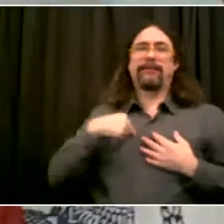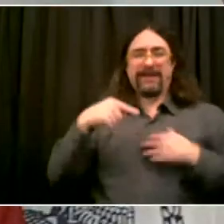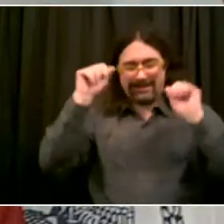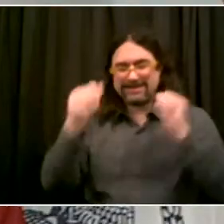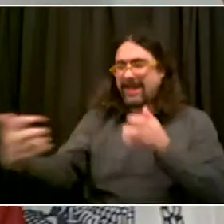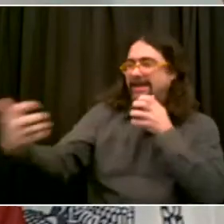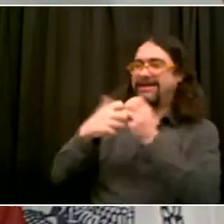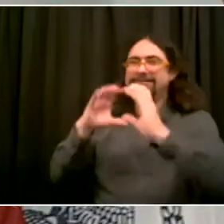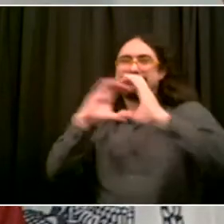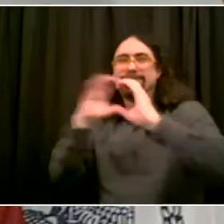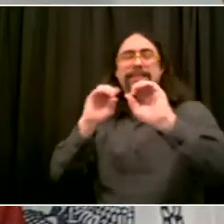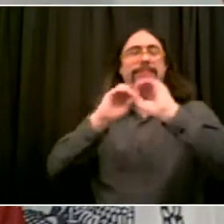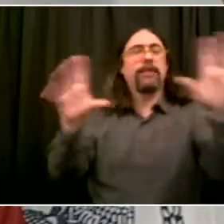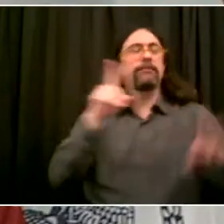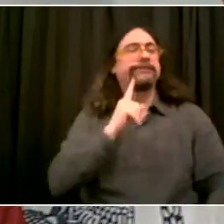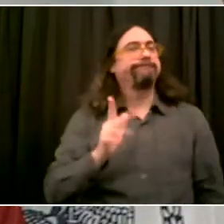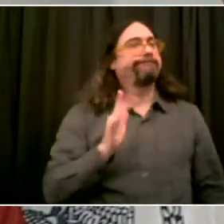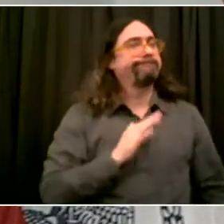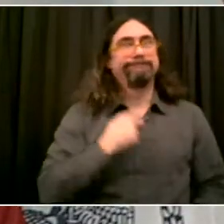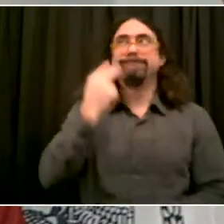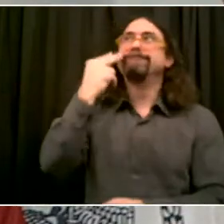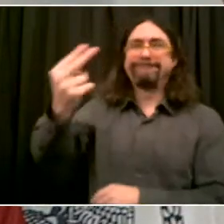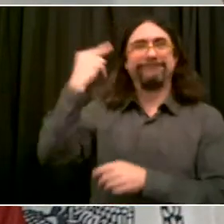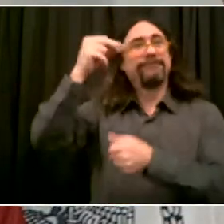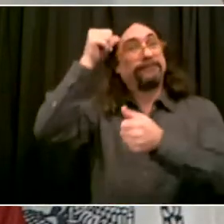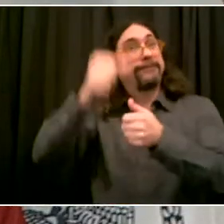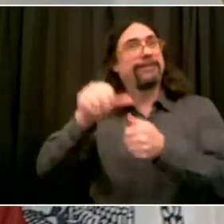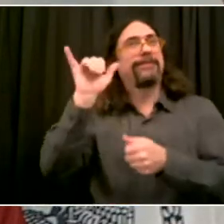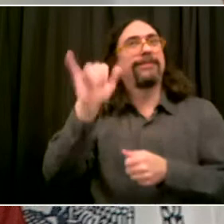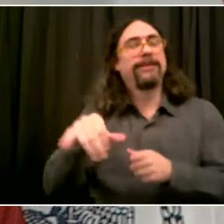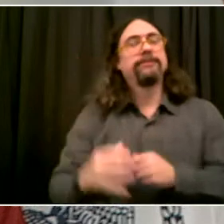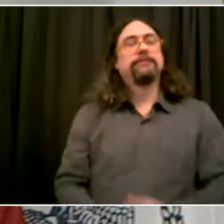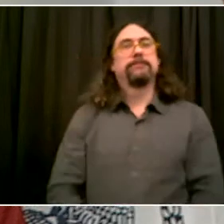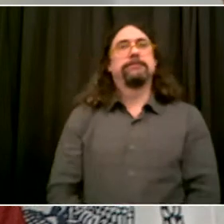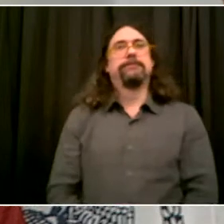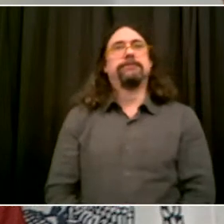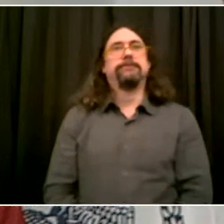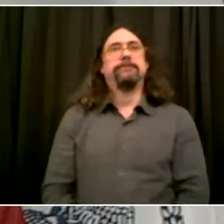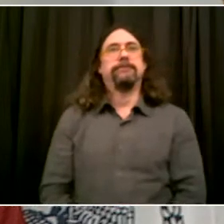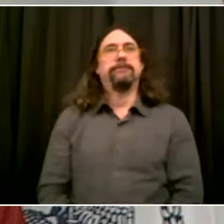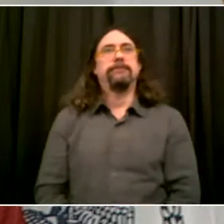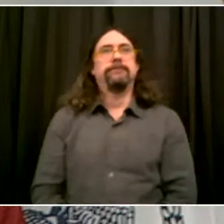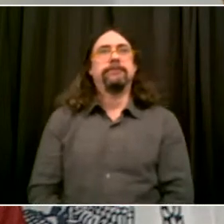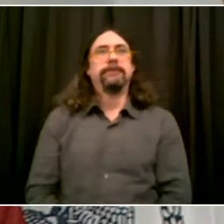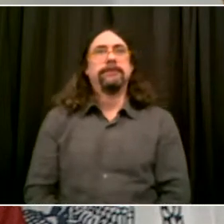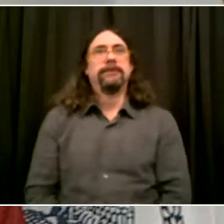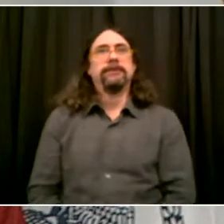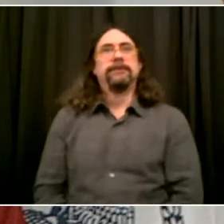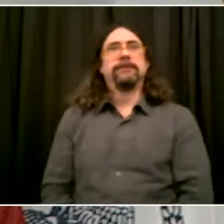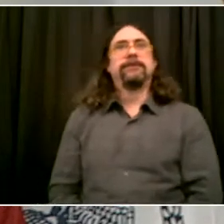CACALILLILN TGHEHEM THERE IN PERSON GET THE SAME QUALITY CARE. GO AHEAD,